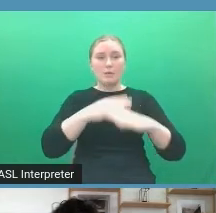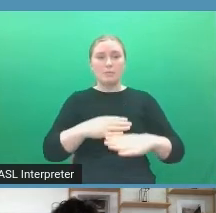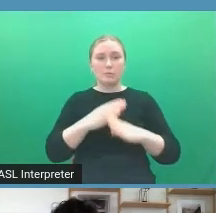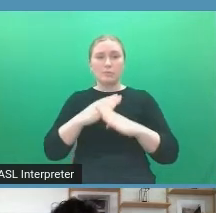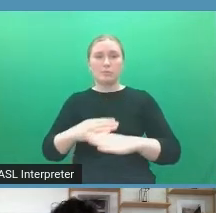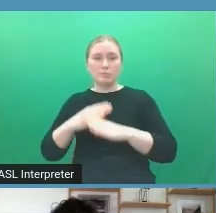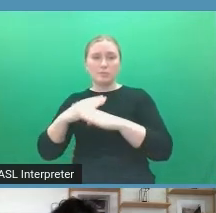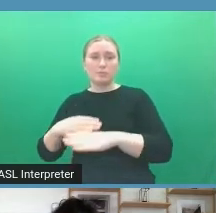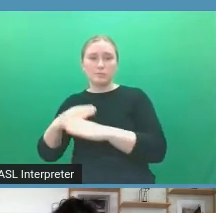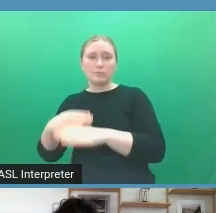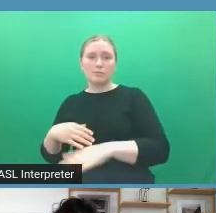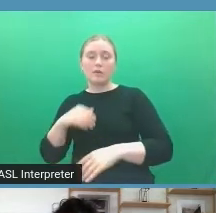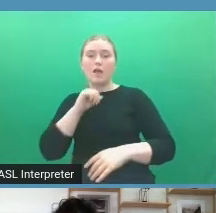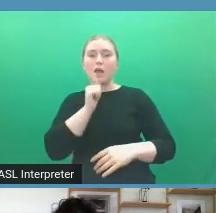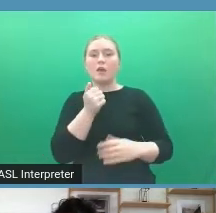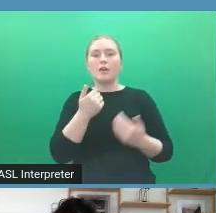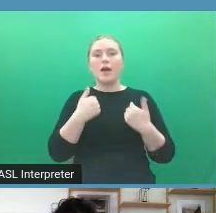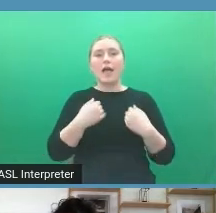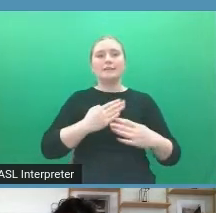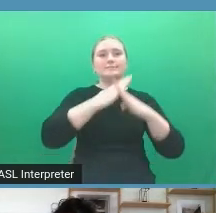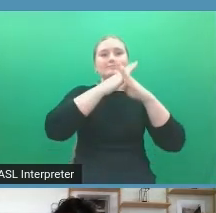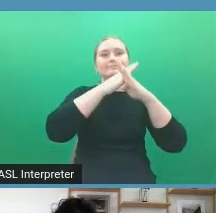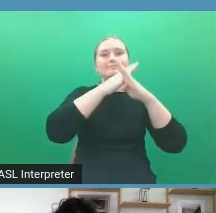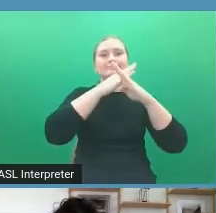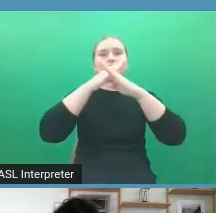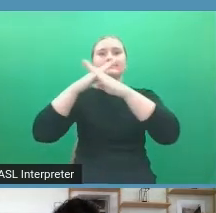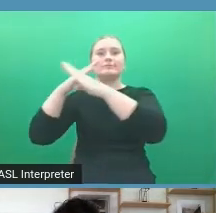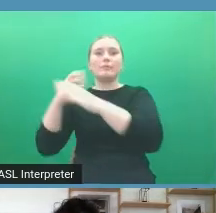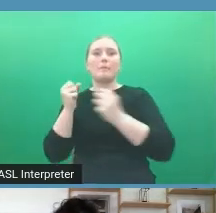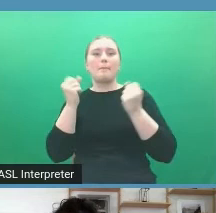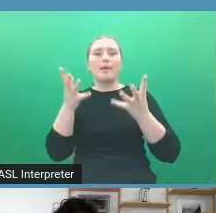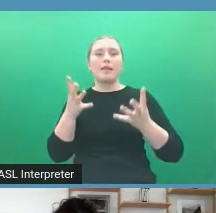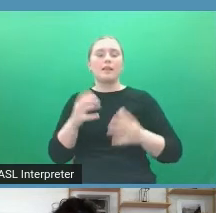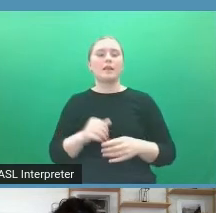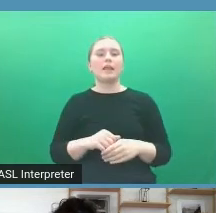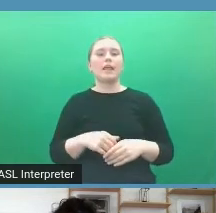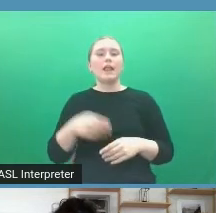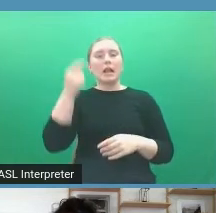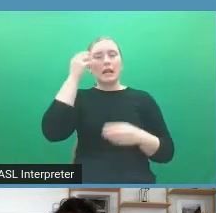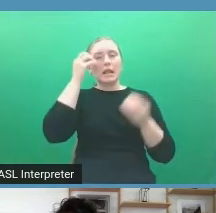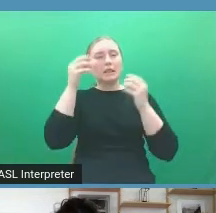only in our intentions but how we can actually execute those intentions. And even just removing